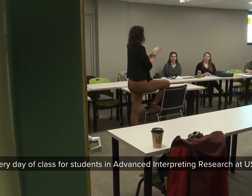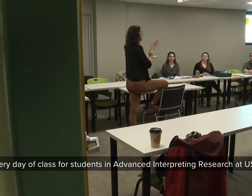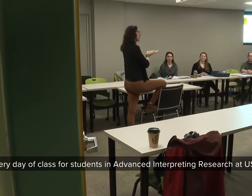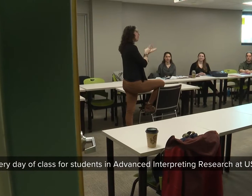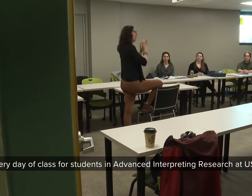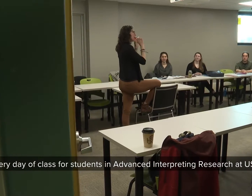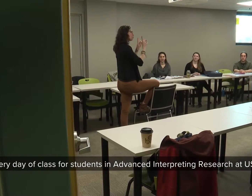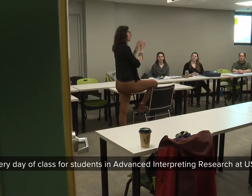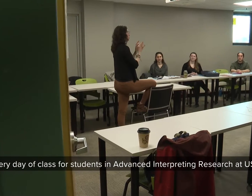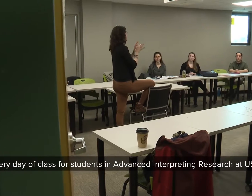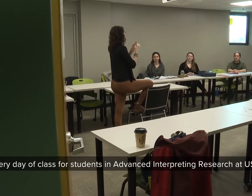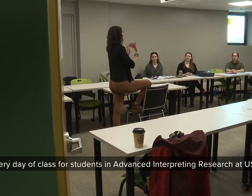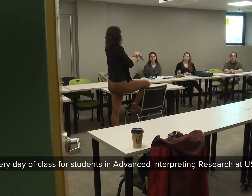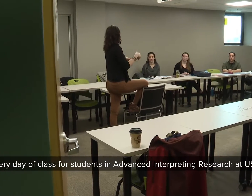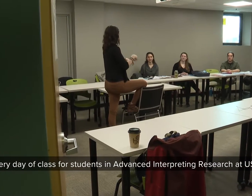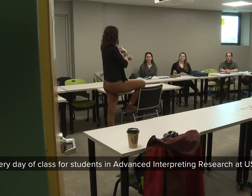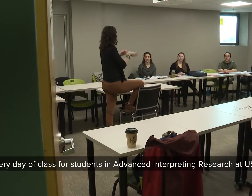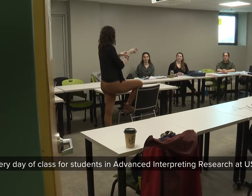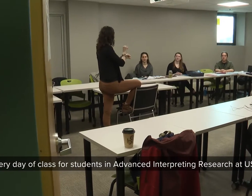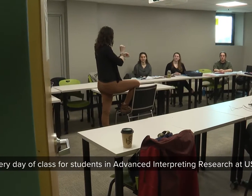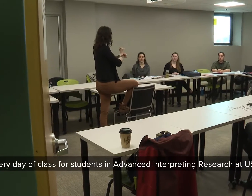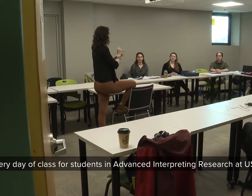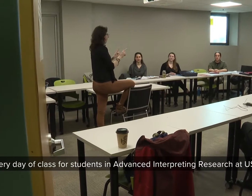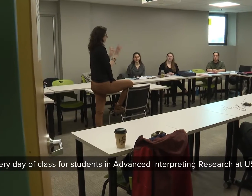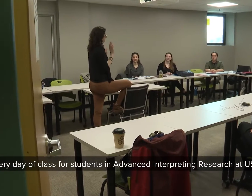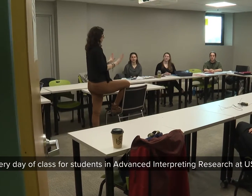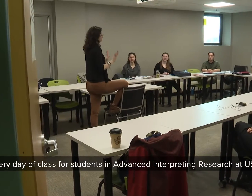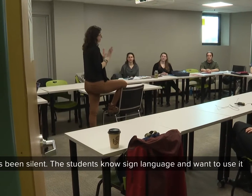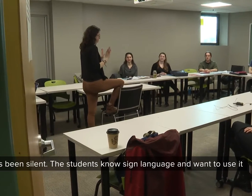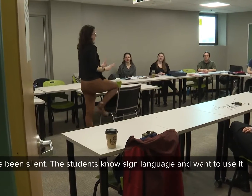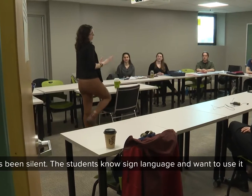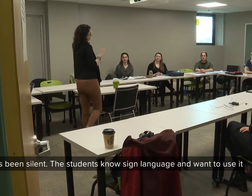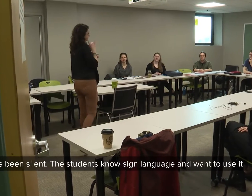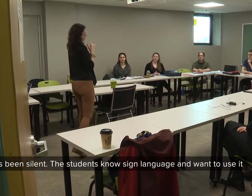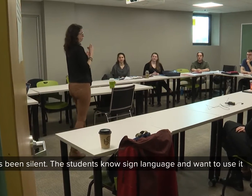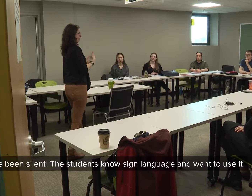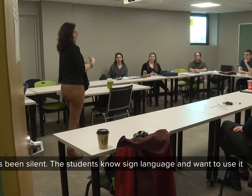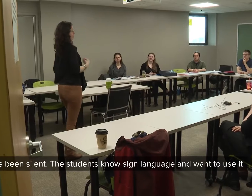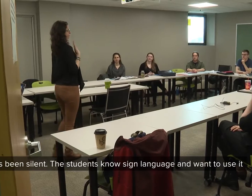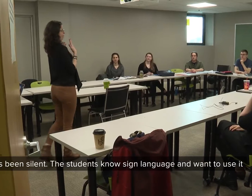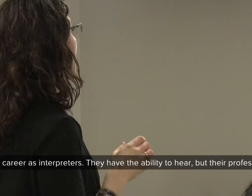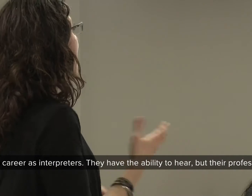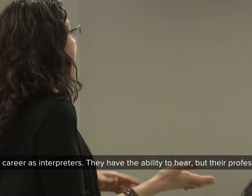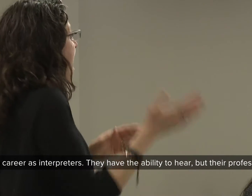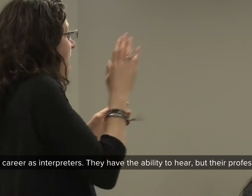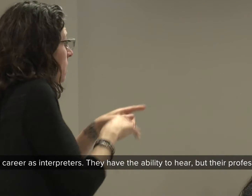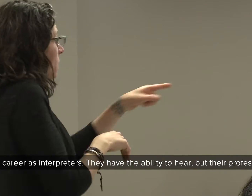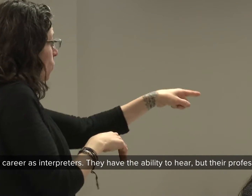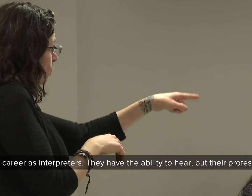She says Seal would have been helping her through these briefings. Now, if he hadn't lost his life in the Lewiston shootings